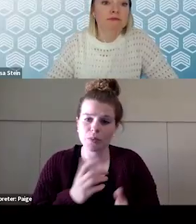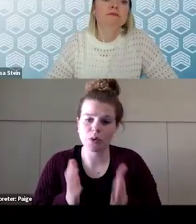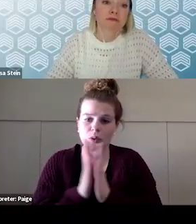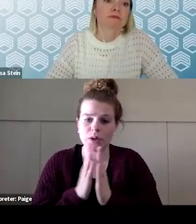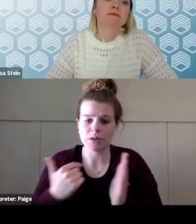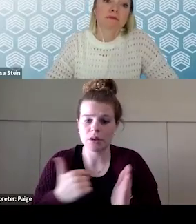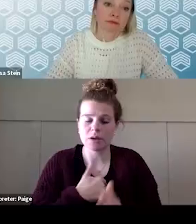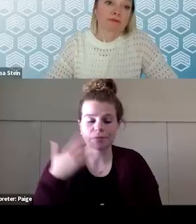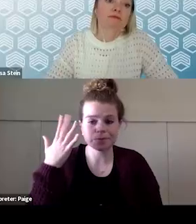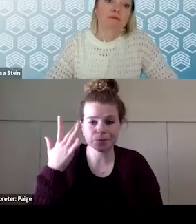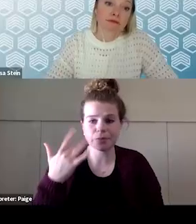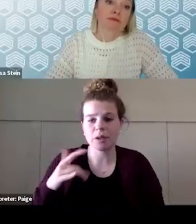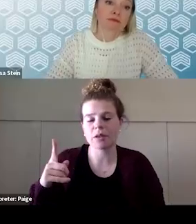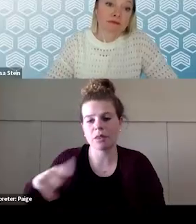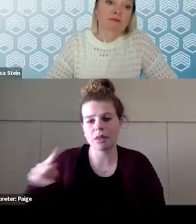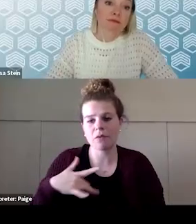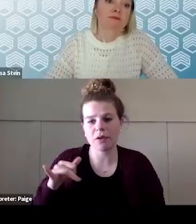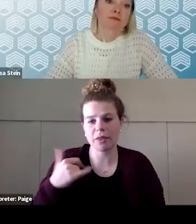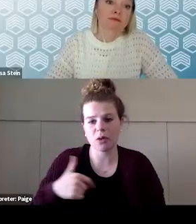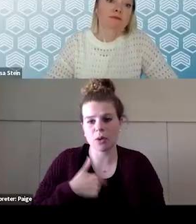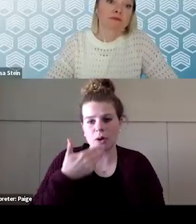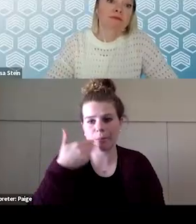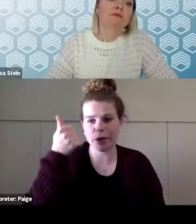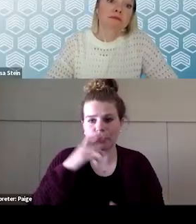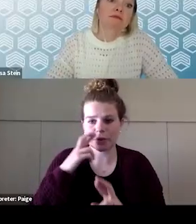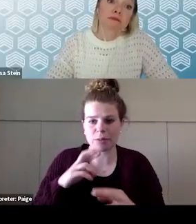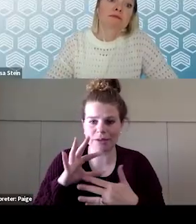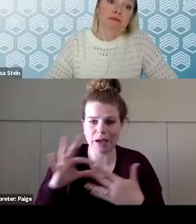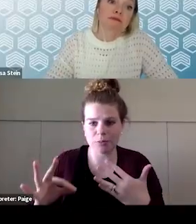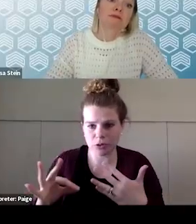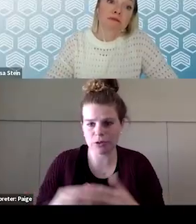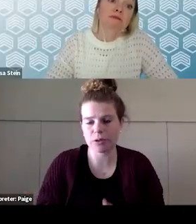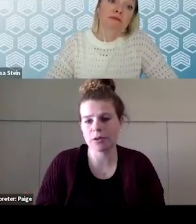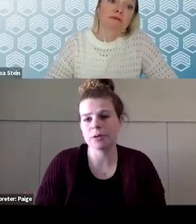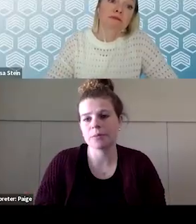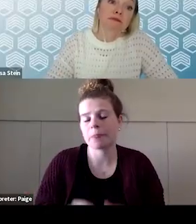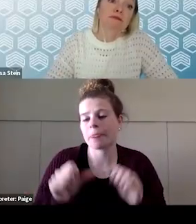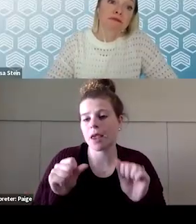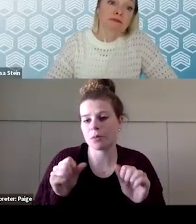because they feel like we are a better response option and able to provide different resources